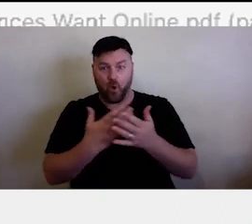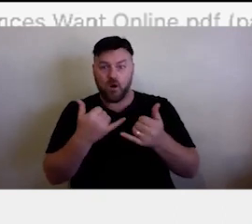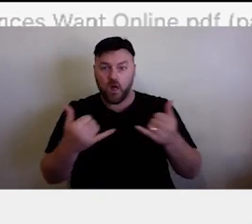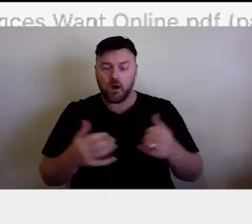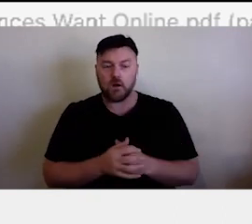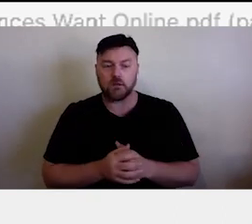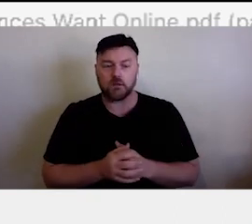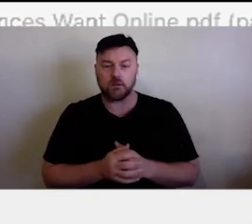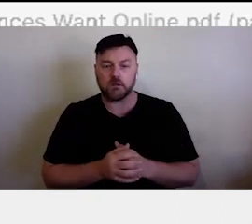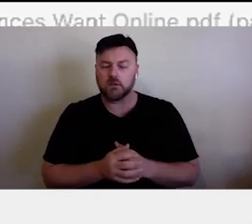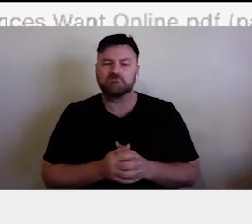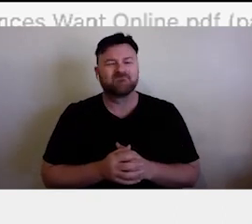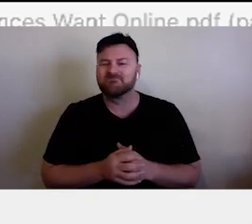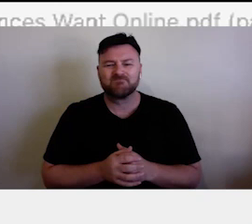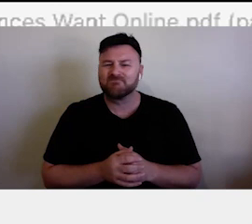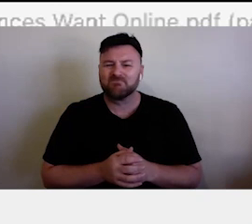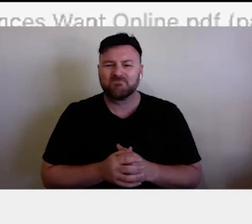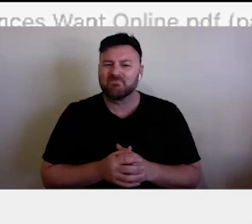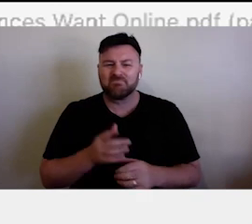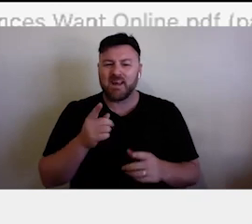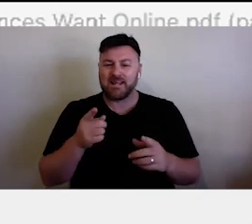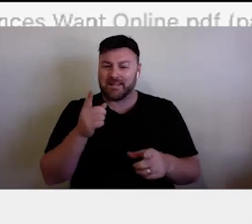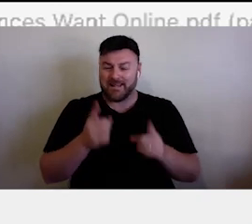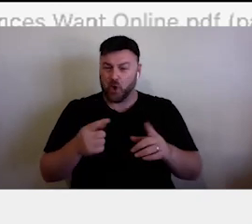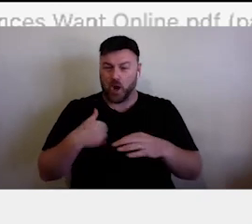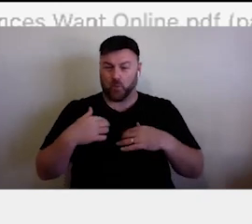decision today. But I want to acknowledge the challenge facing